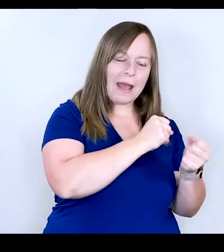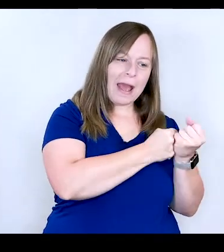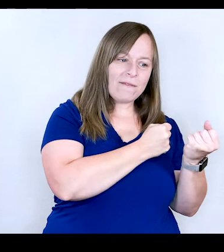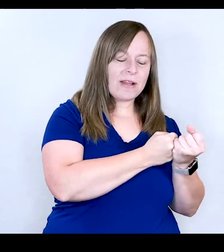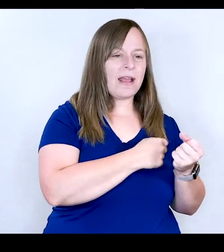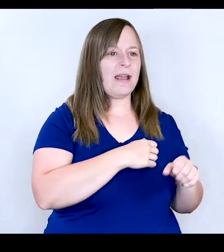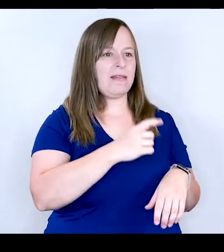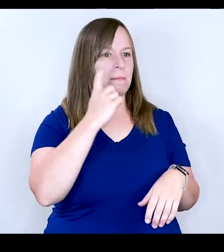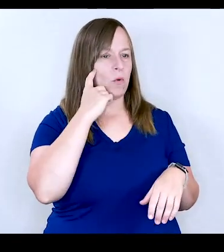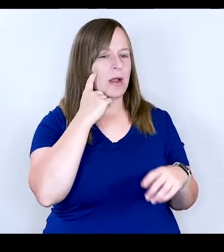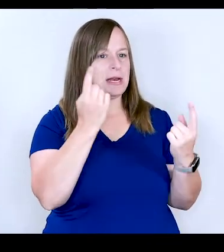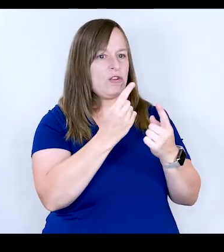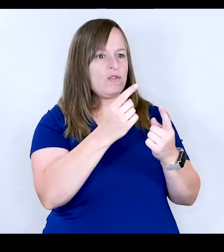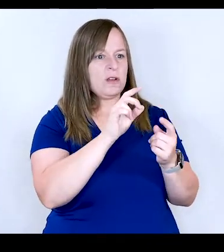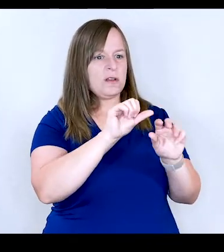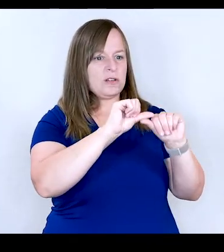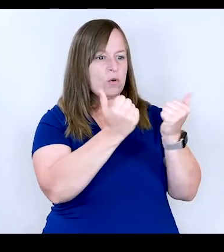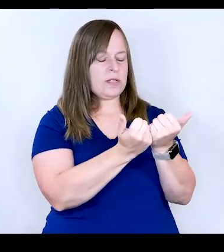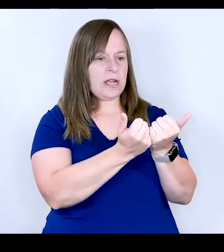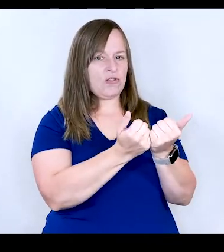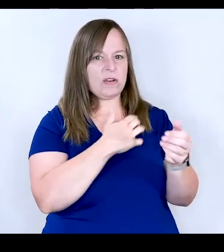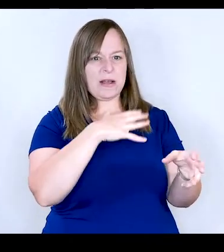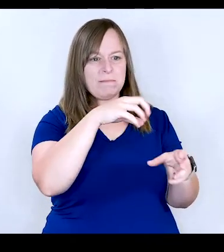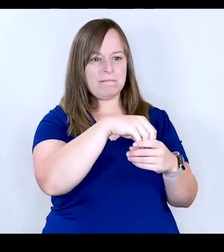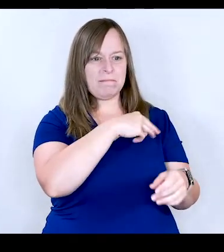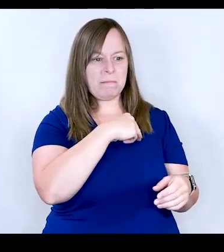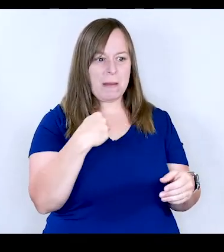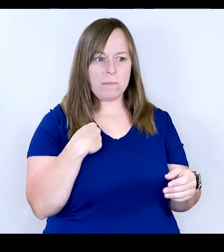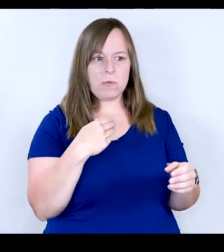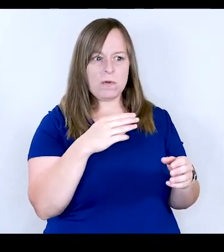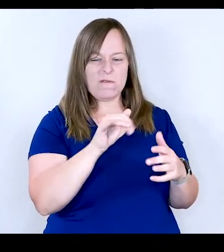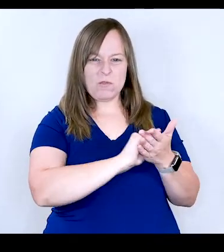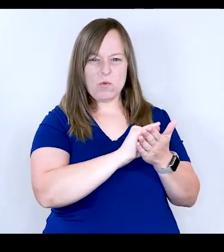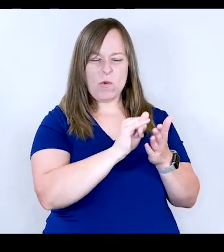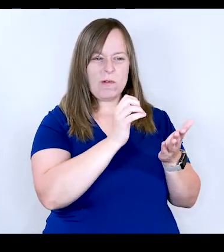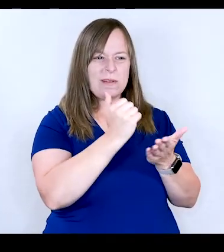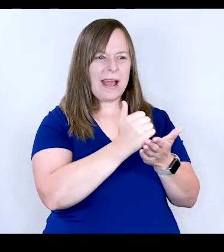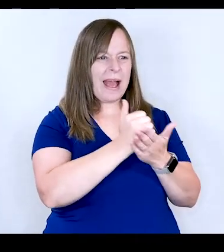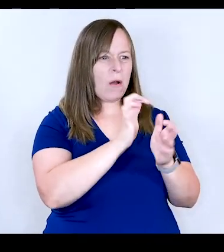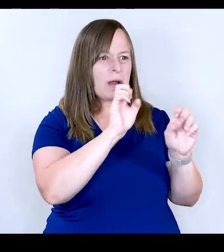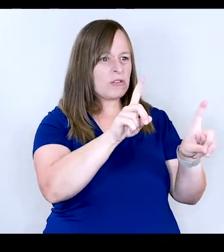Injury Association, which I'm a member of New York. It helps educate others. So I would.